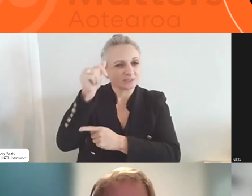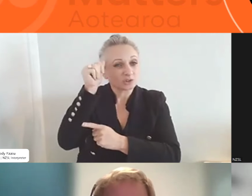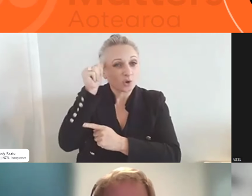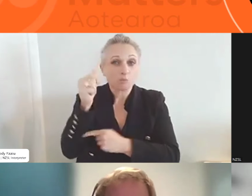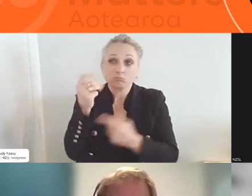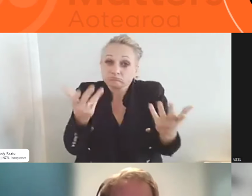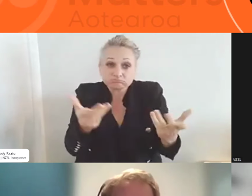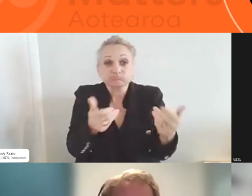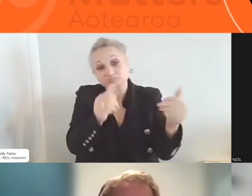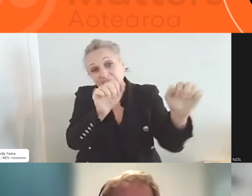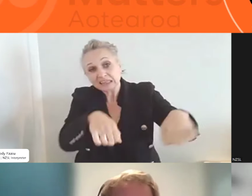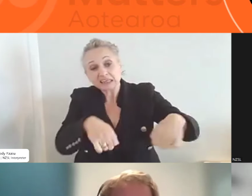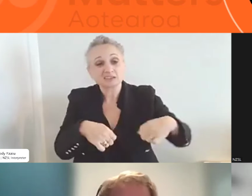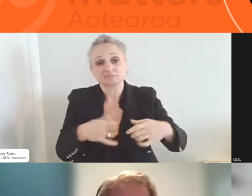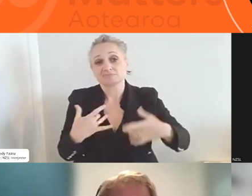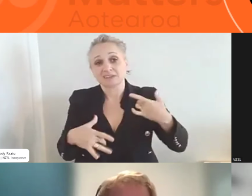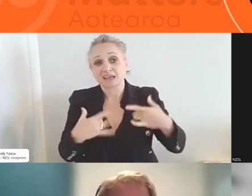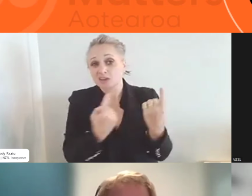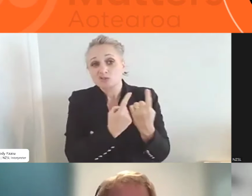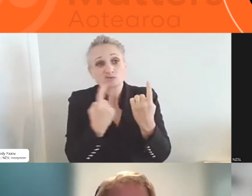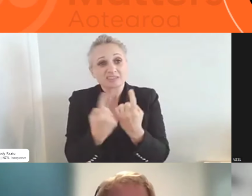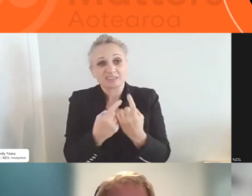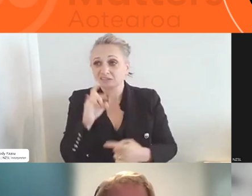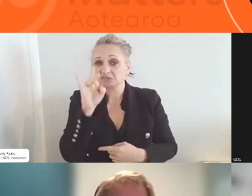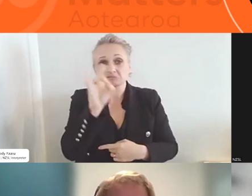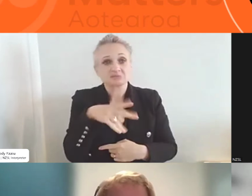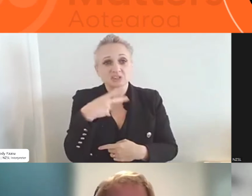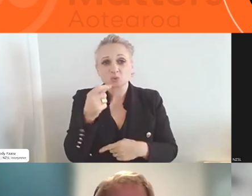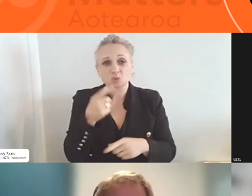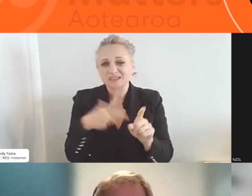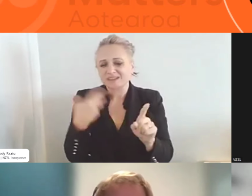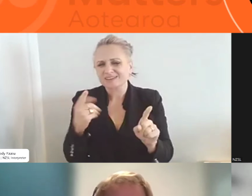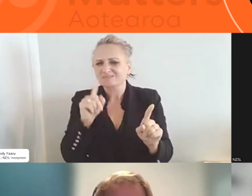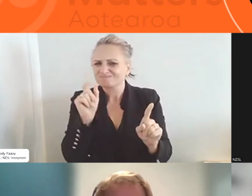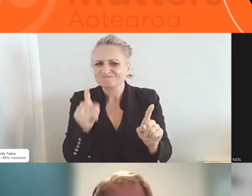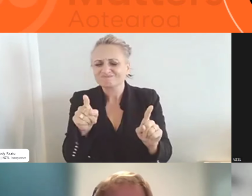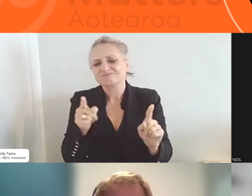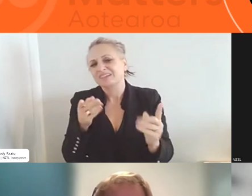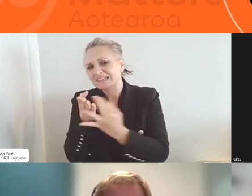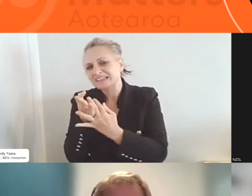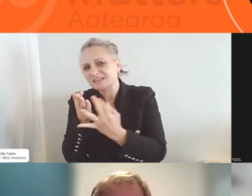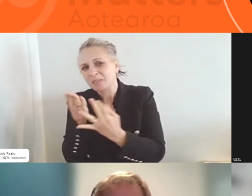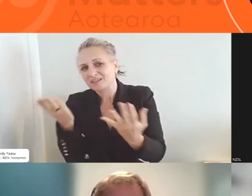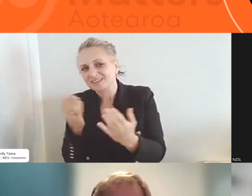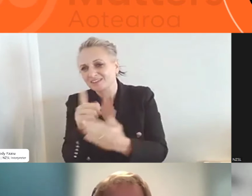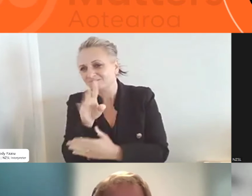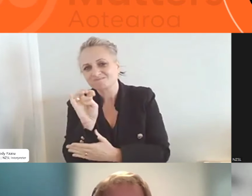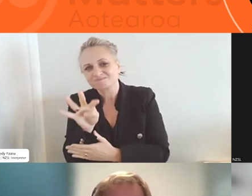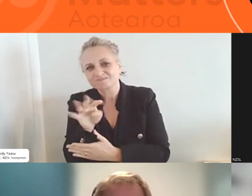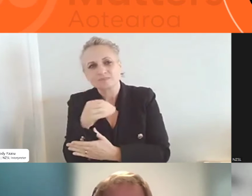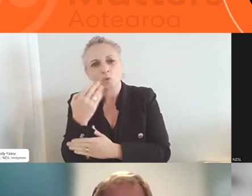the last 10, 20 years. Accessibility's kind of been in the background.